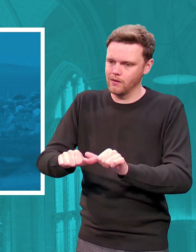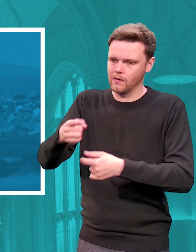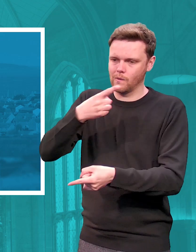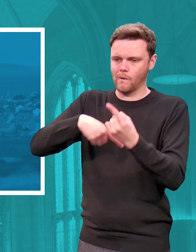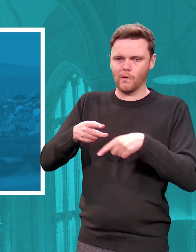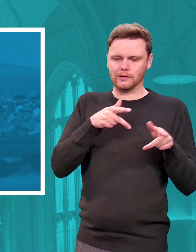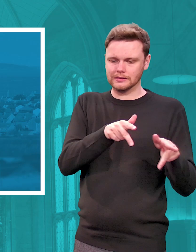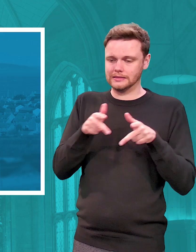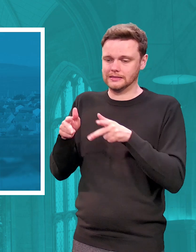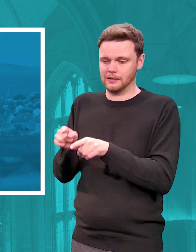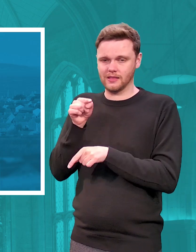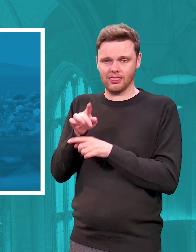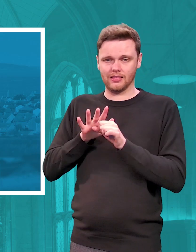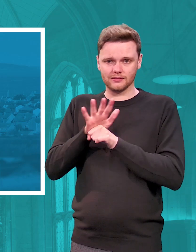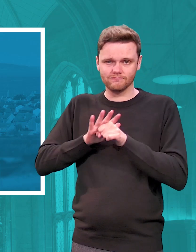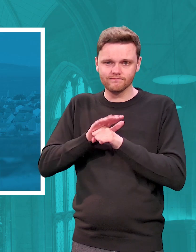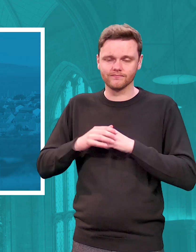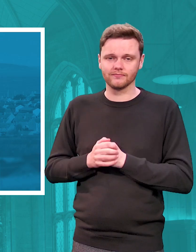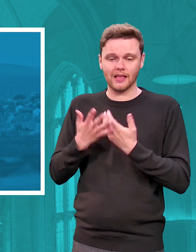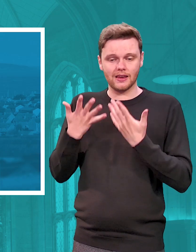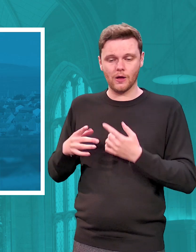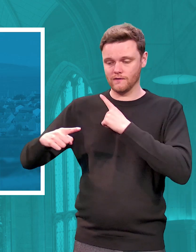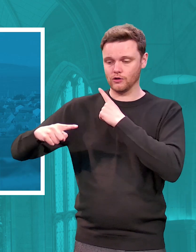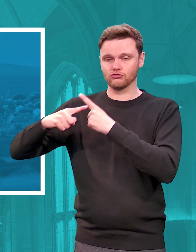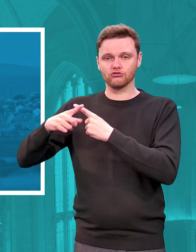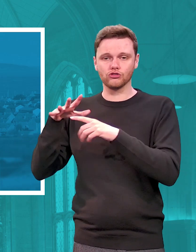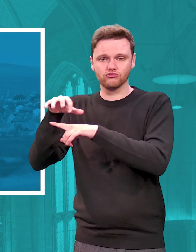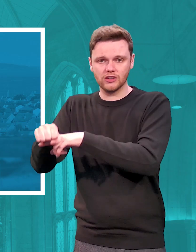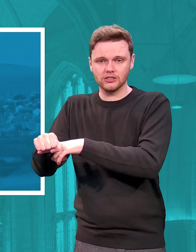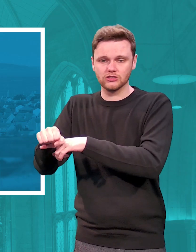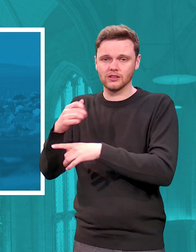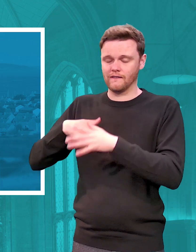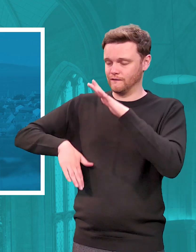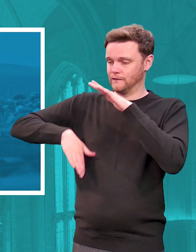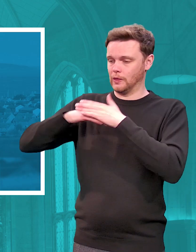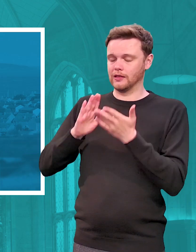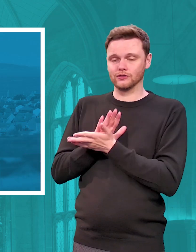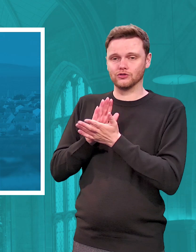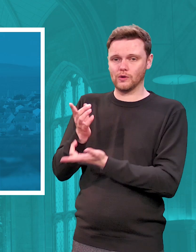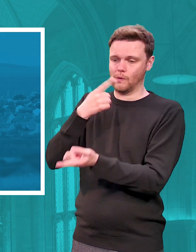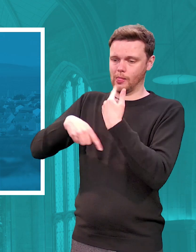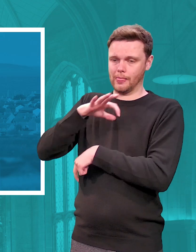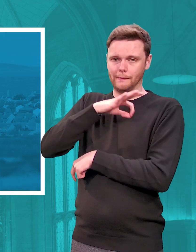And now therefore for CrossReach to be able to fully enjoy all the benefits I've set out earlier.